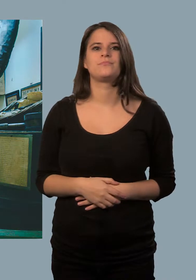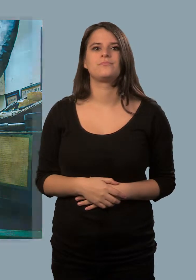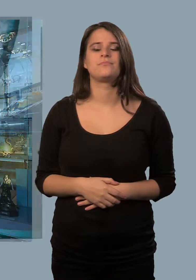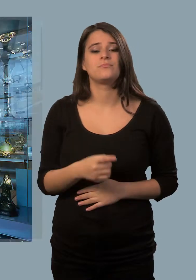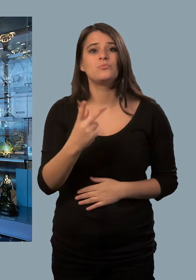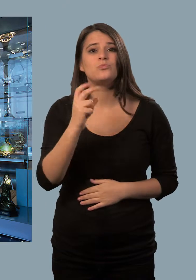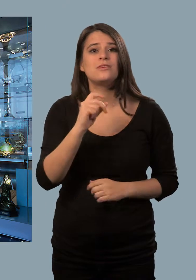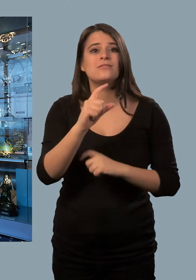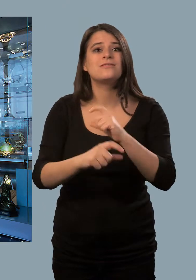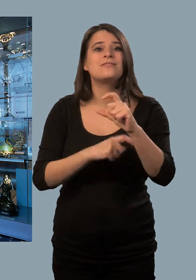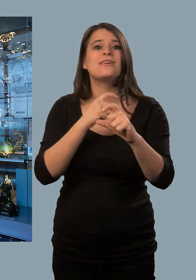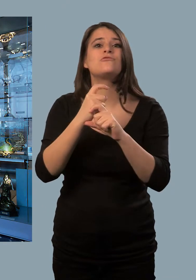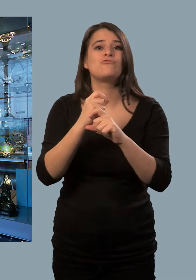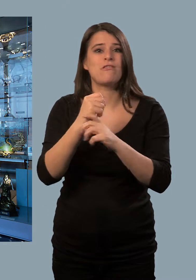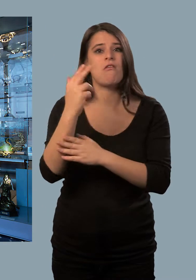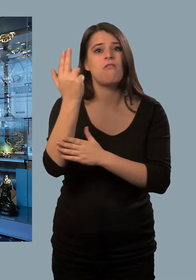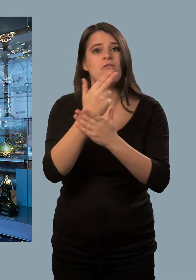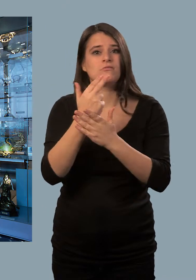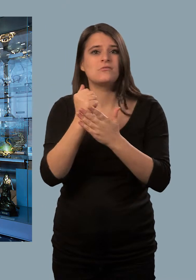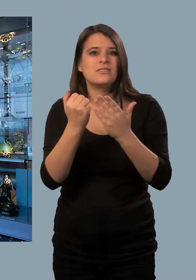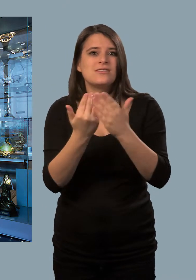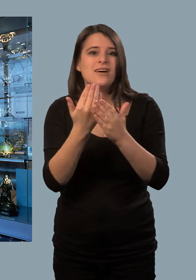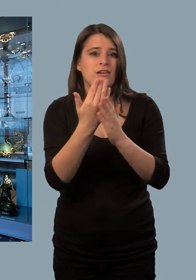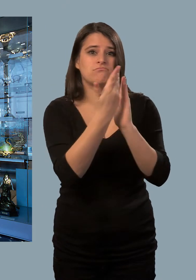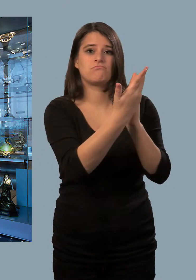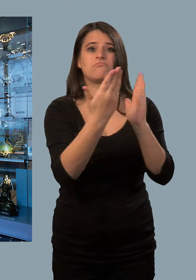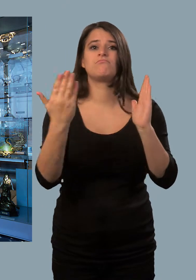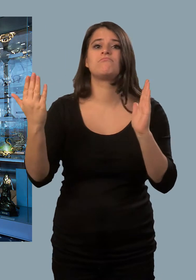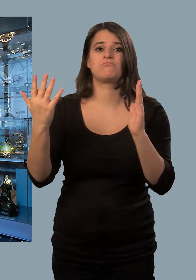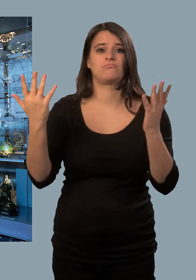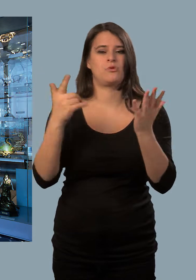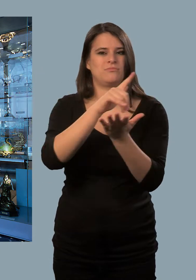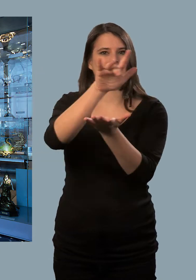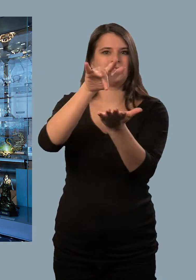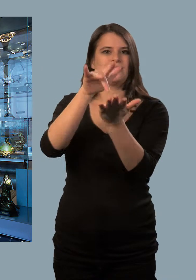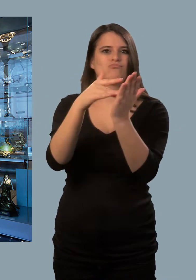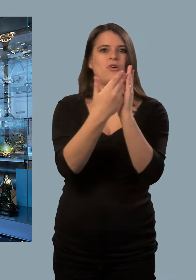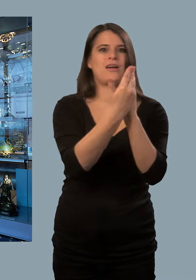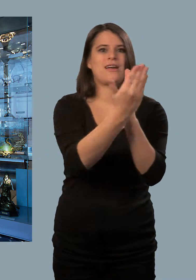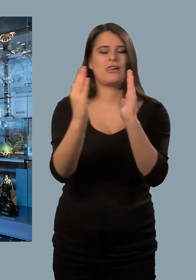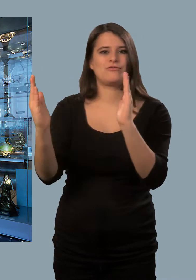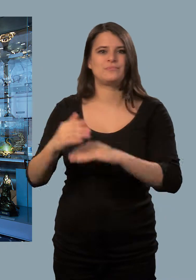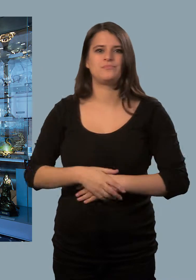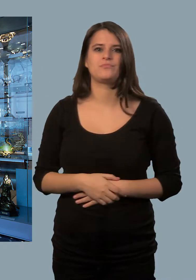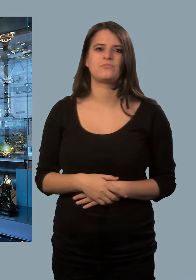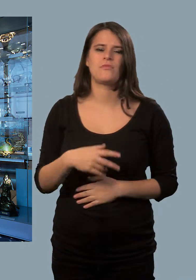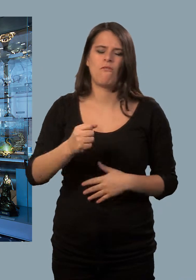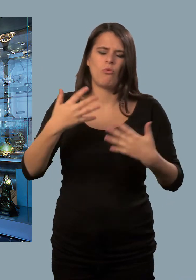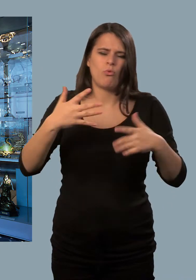The 20th-century decorative art and design collection is displayed in the imposing central gallery.